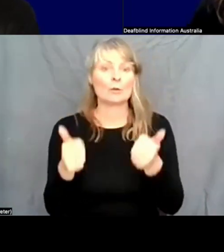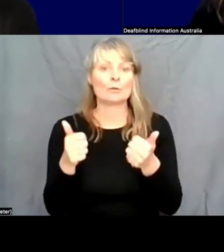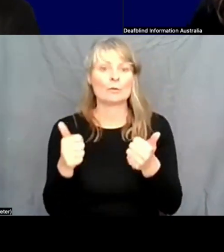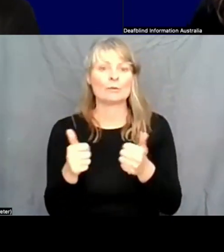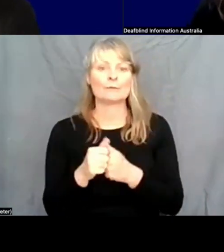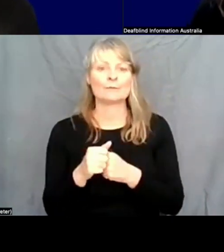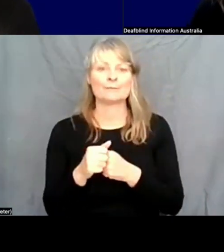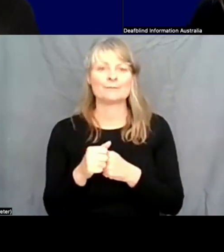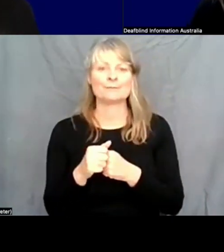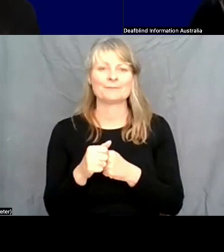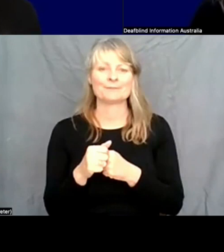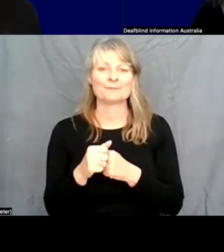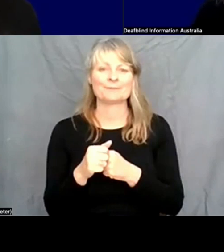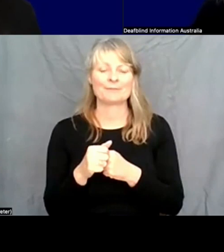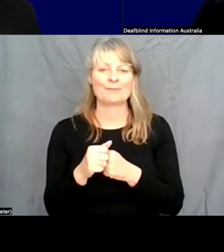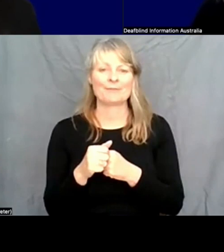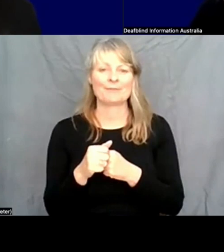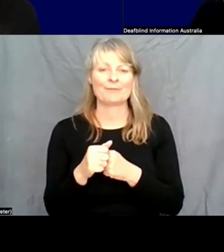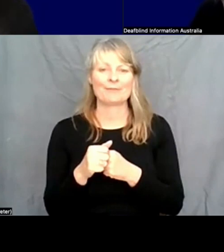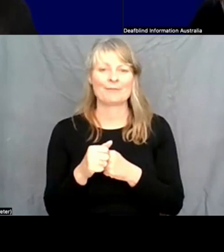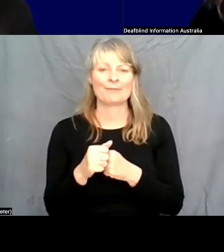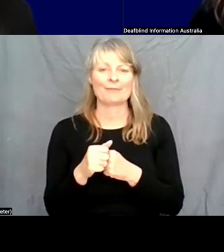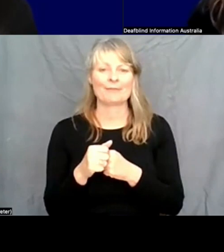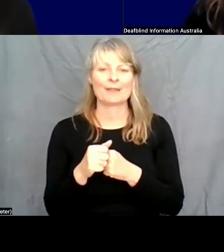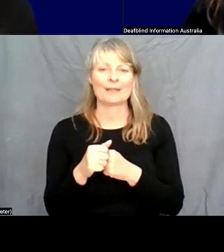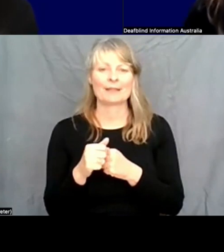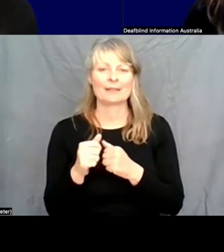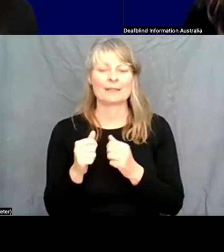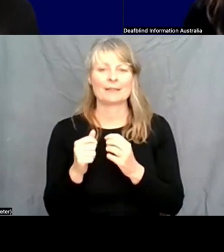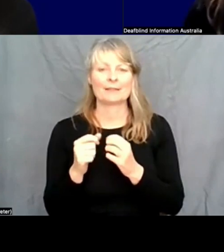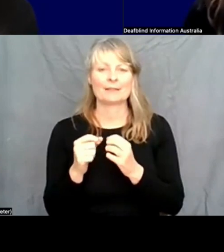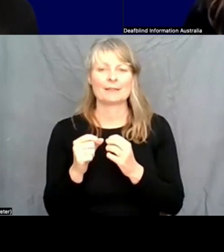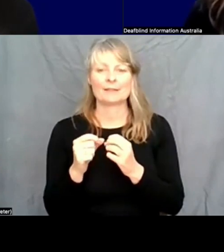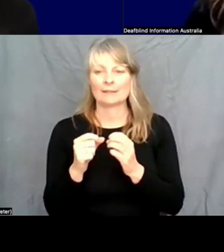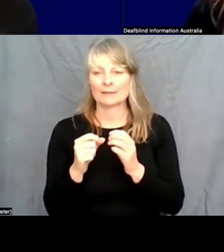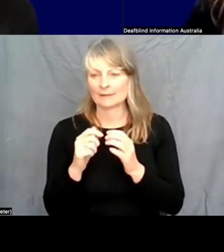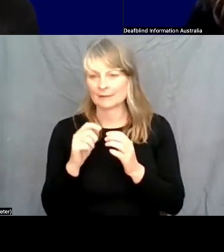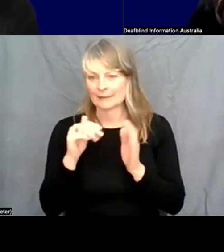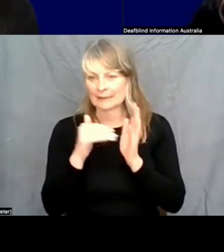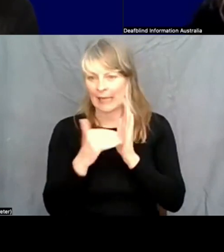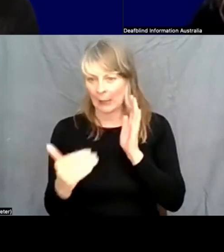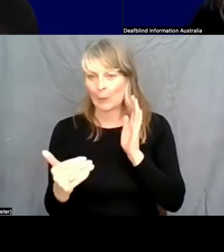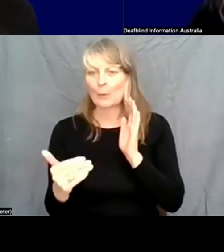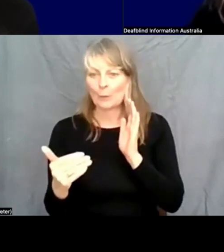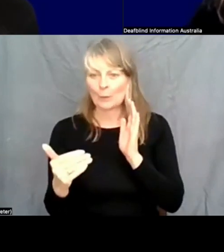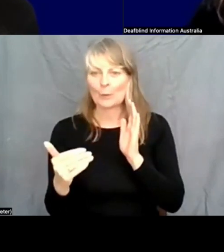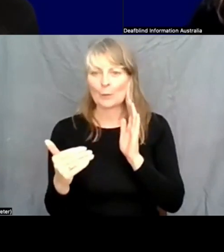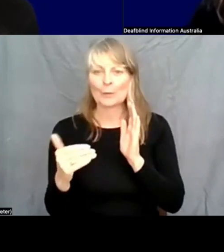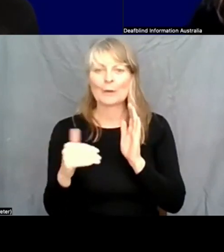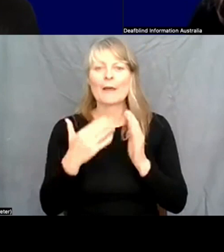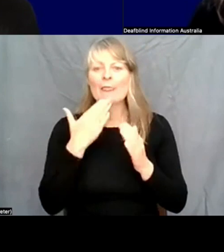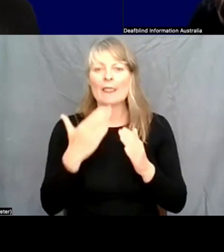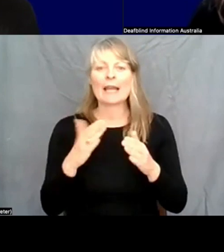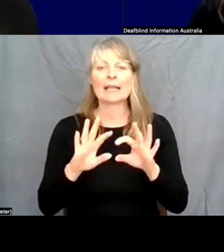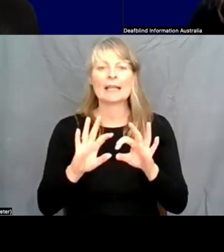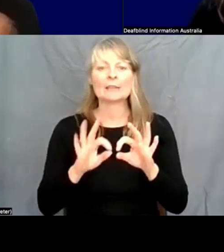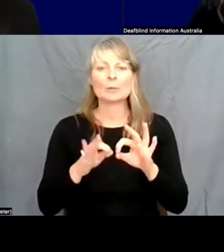That's right. We are right on time, so I will thank the interpreters, a huge thank you